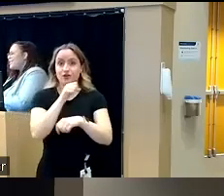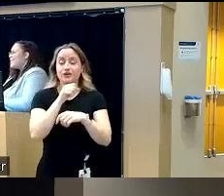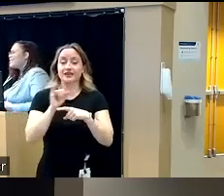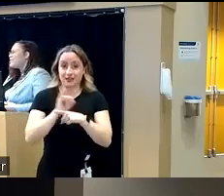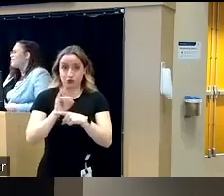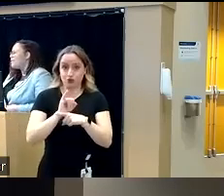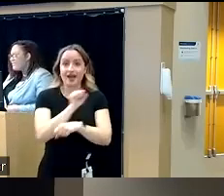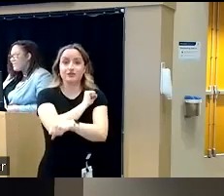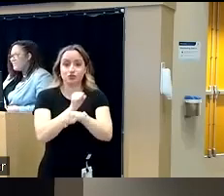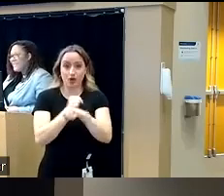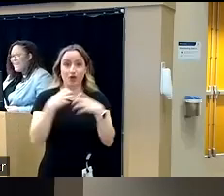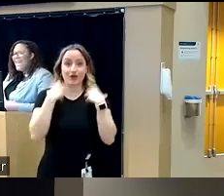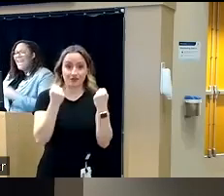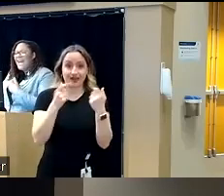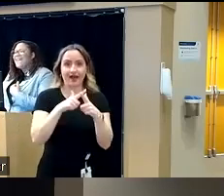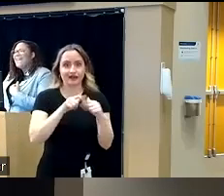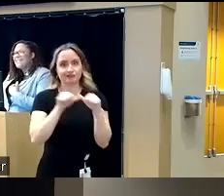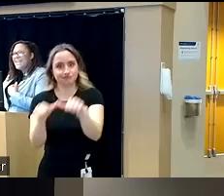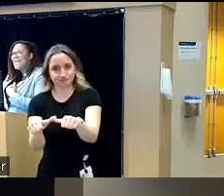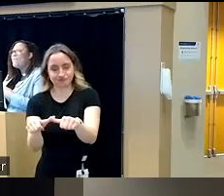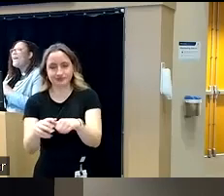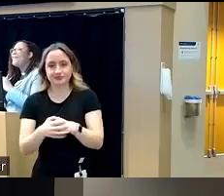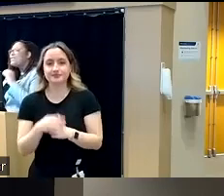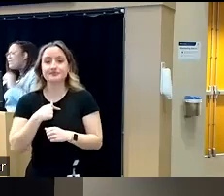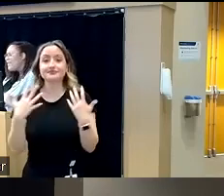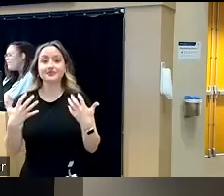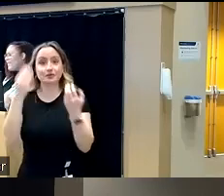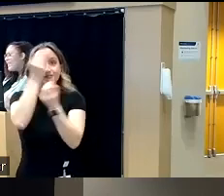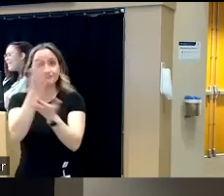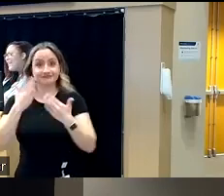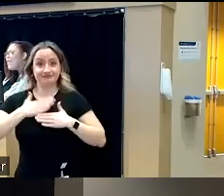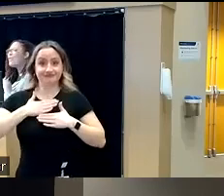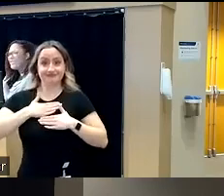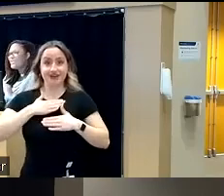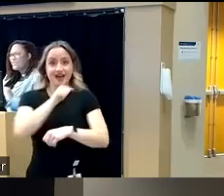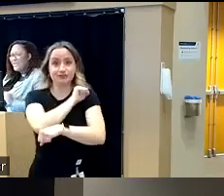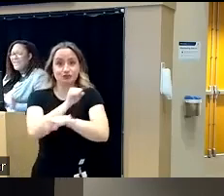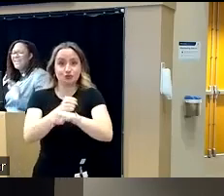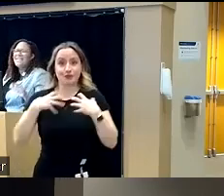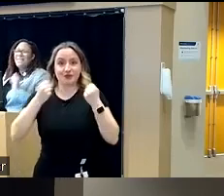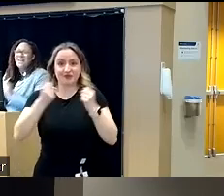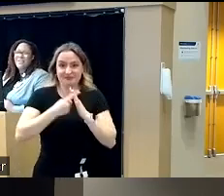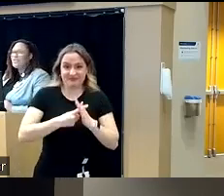intern at strong recovery and I like to say that my strong recovery origin story is in the patient